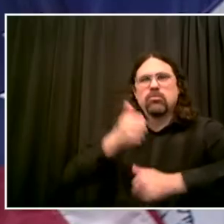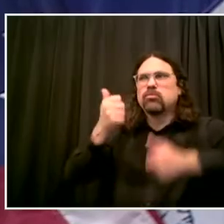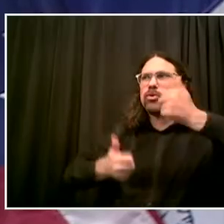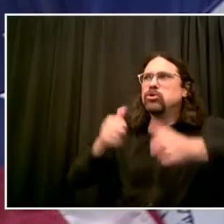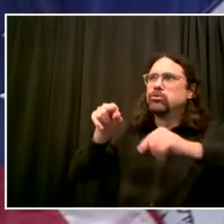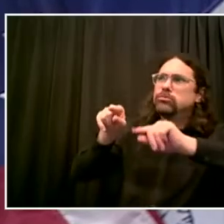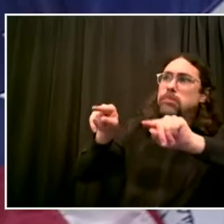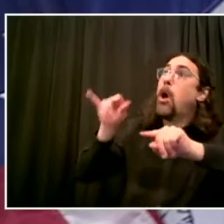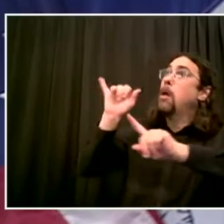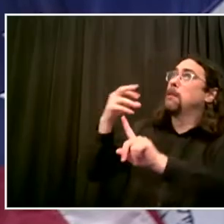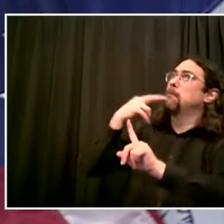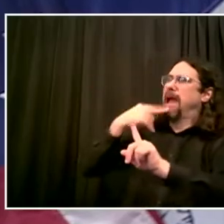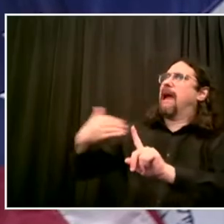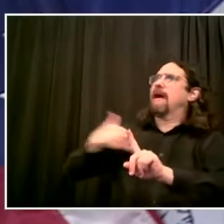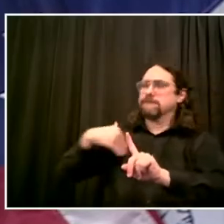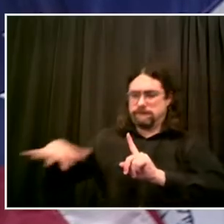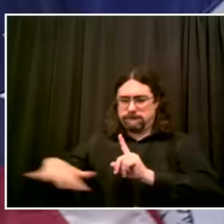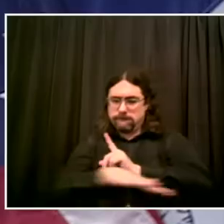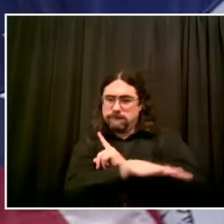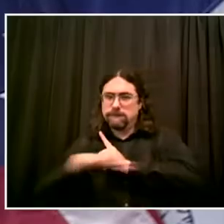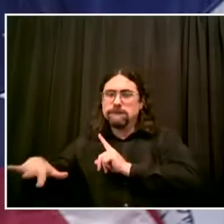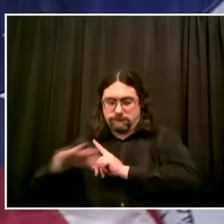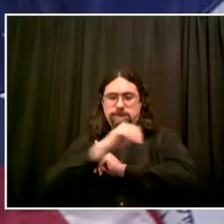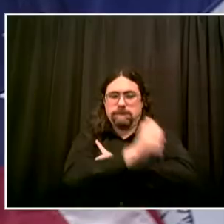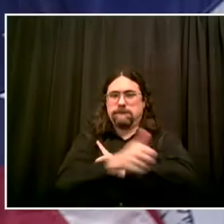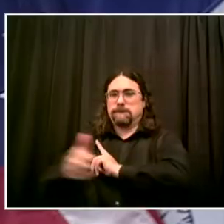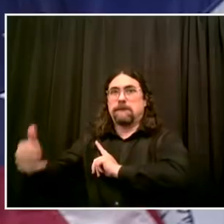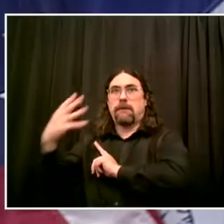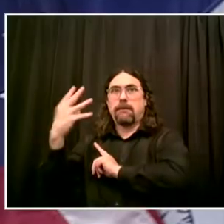SCOPING AND THE